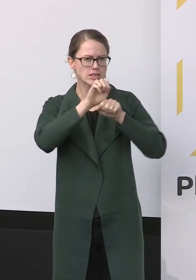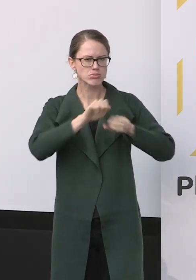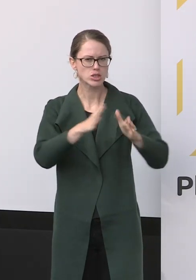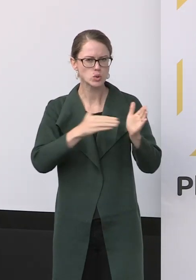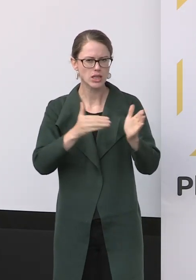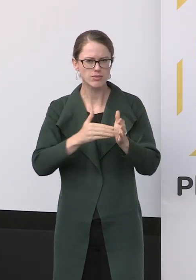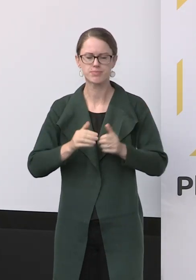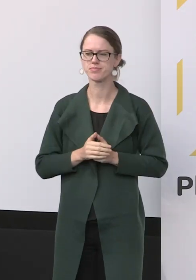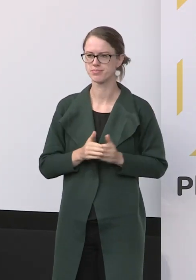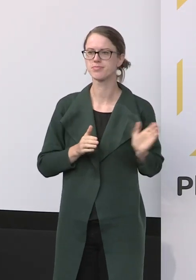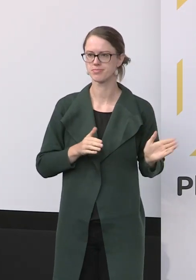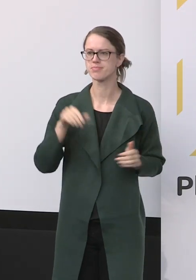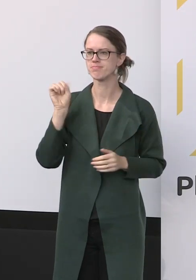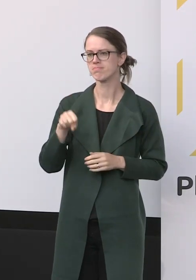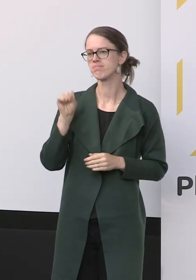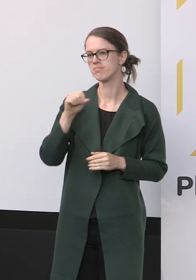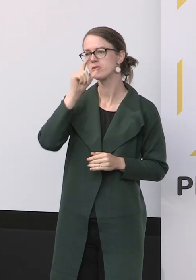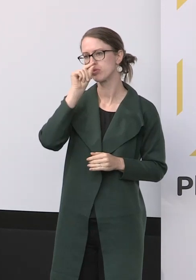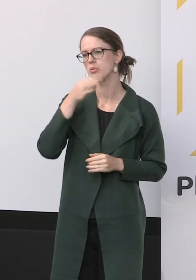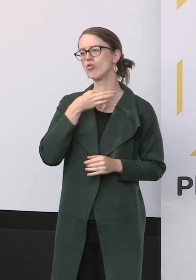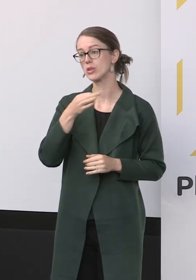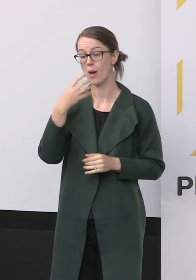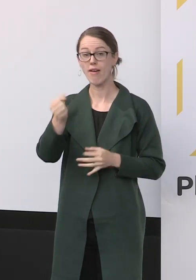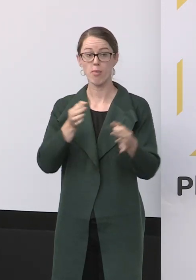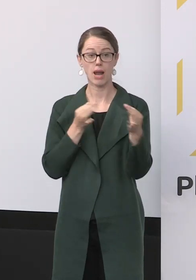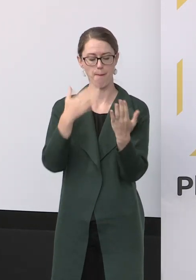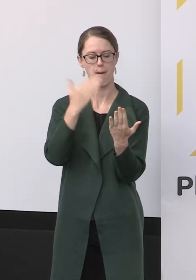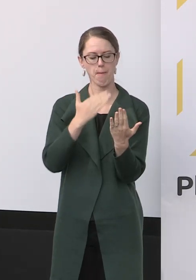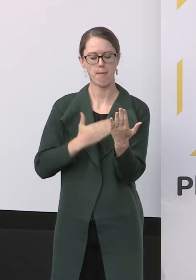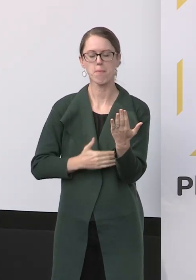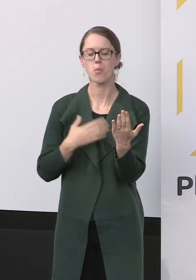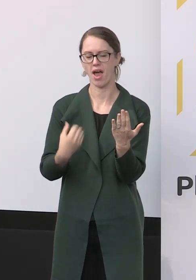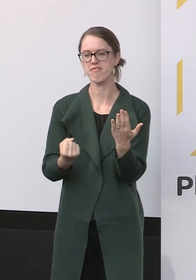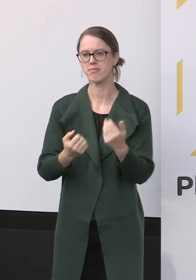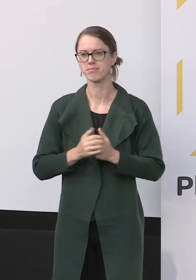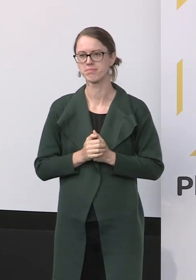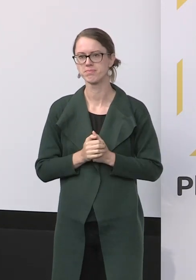concerns raised that, seeing